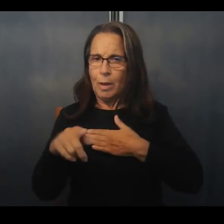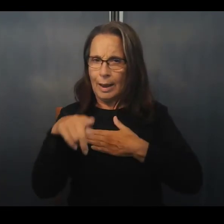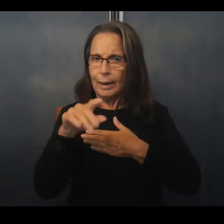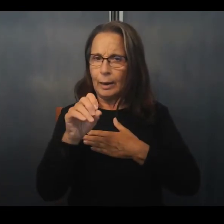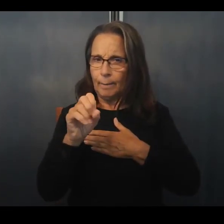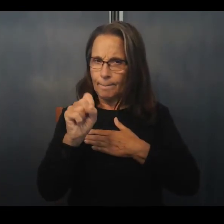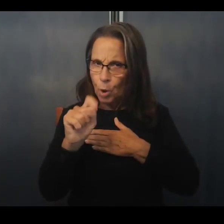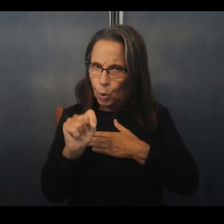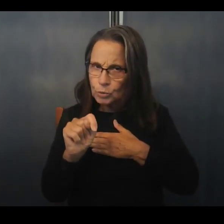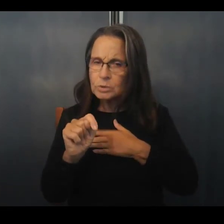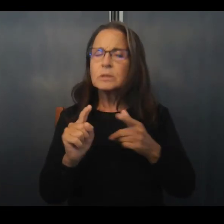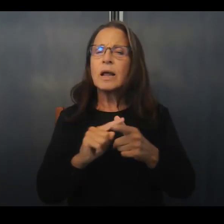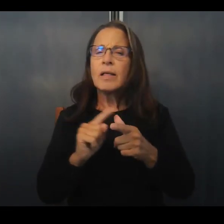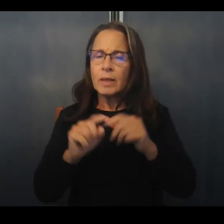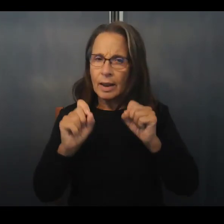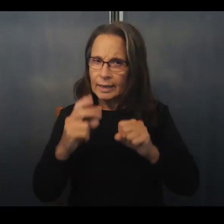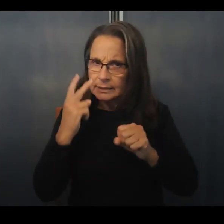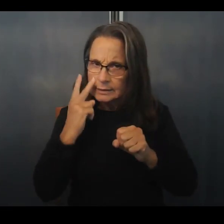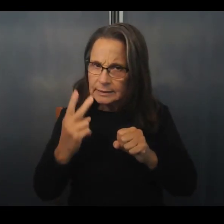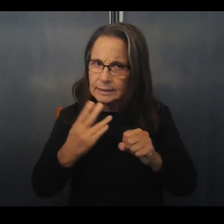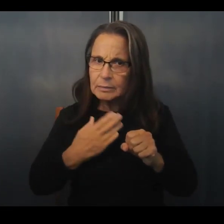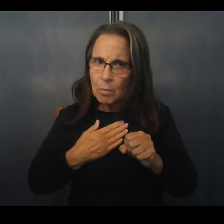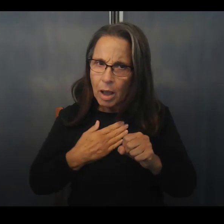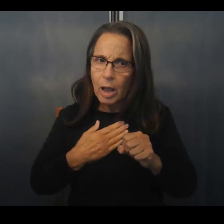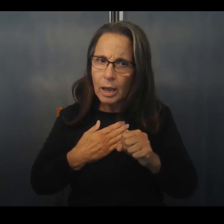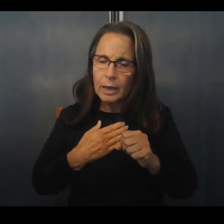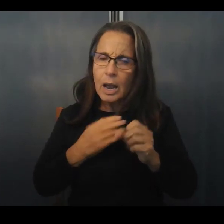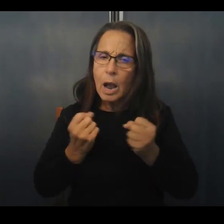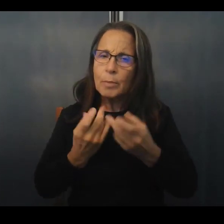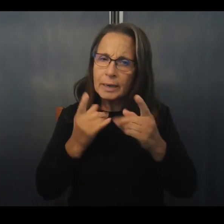in the assignment I can see my points possible over here on the right and my